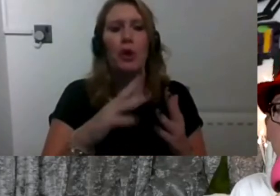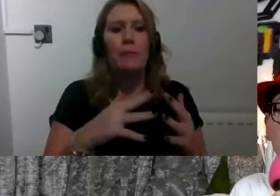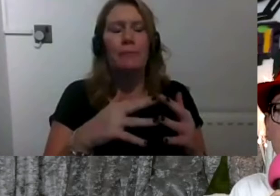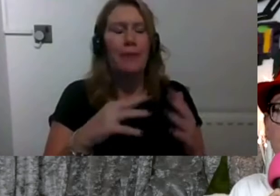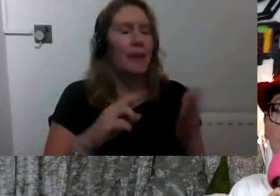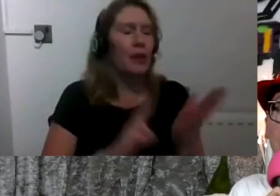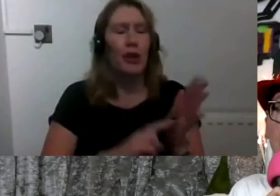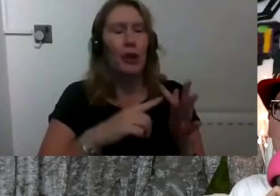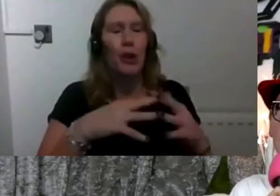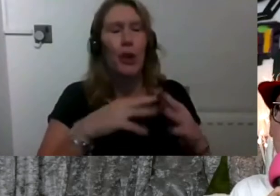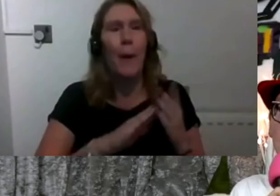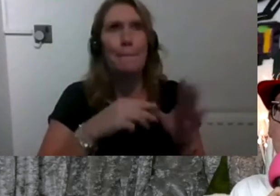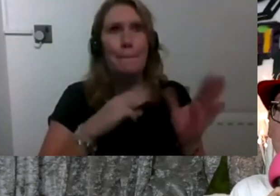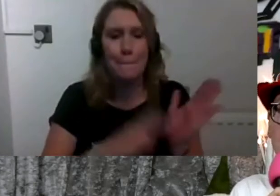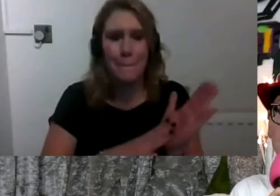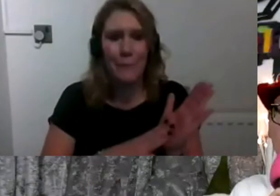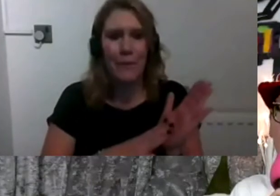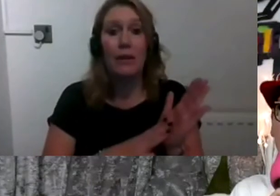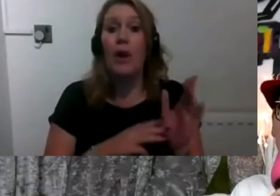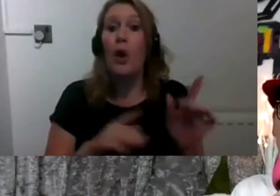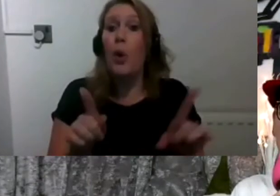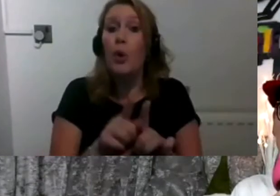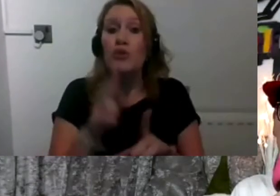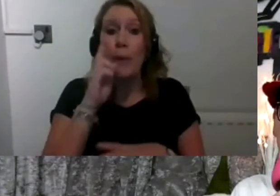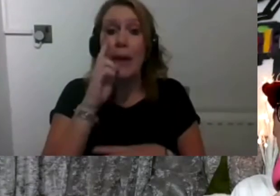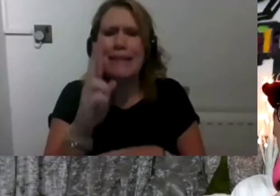is Ellen Goodey. Ellen would you like to